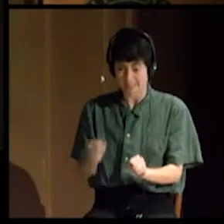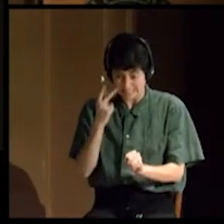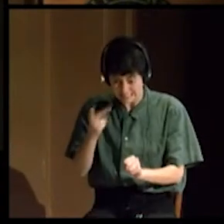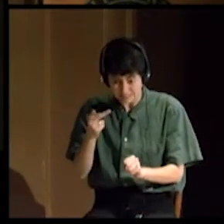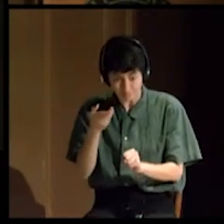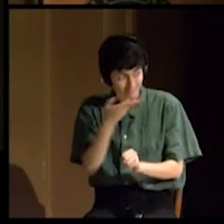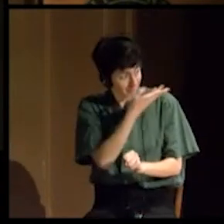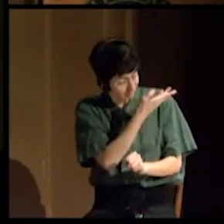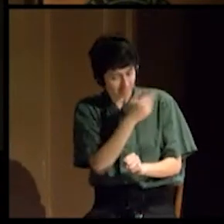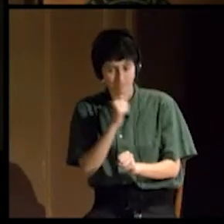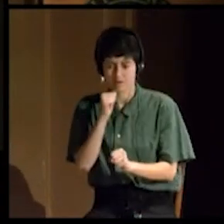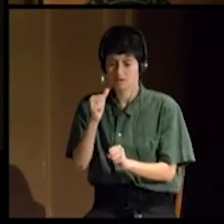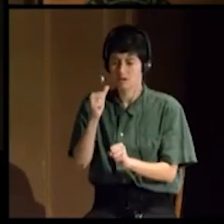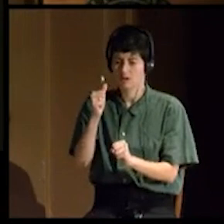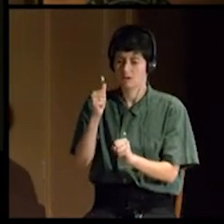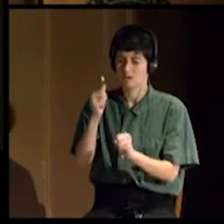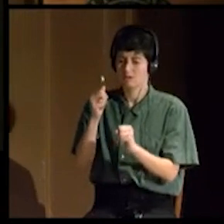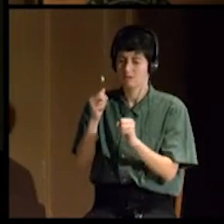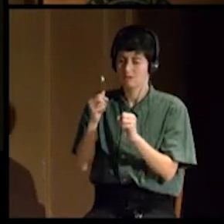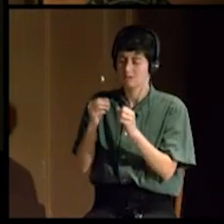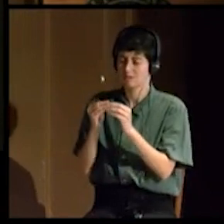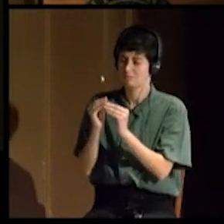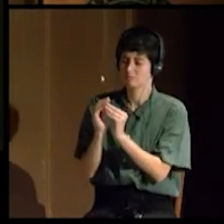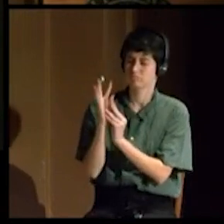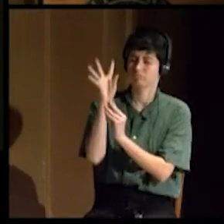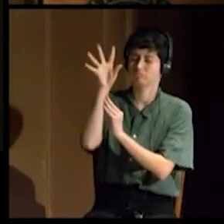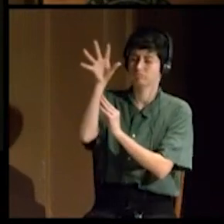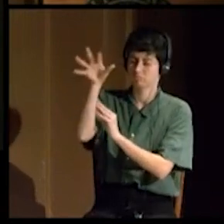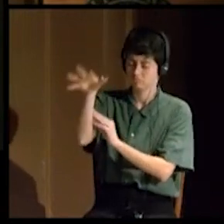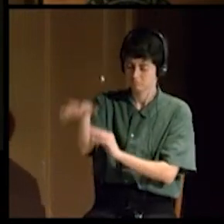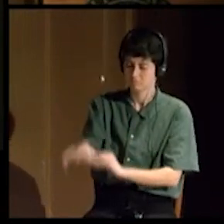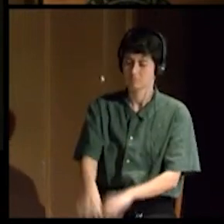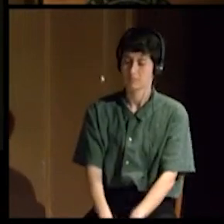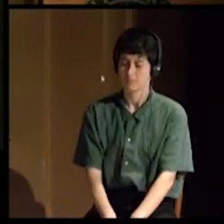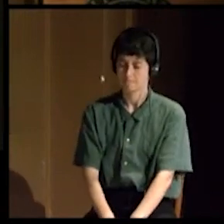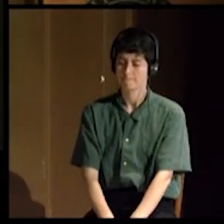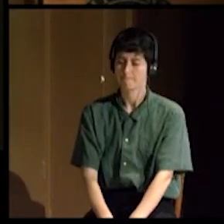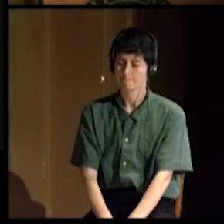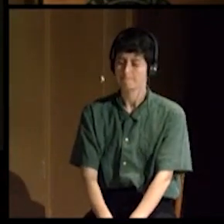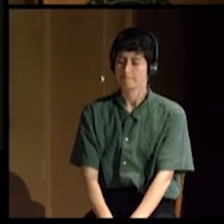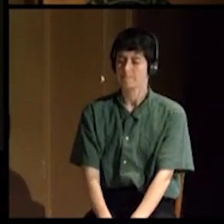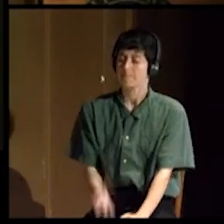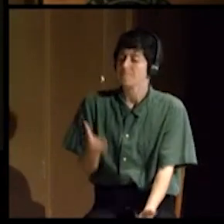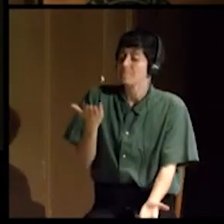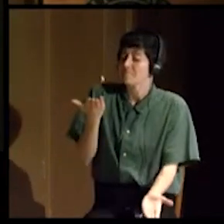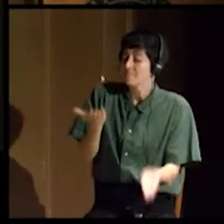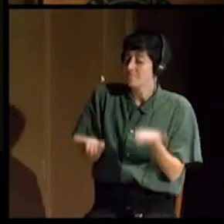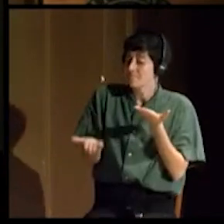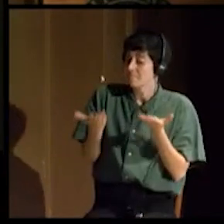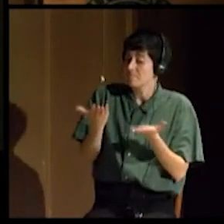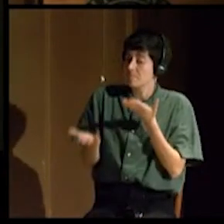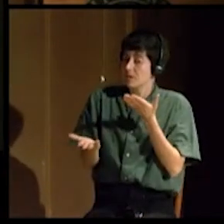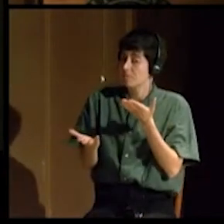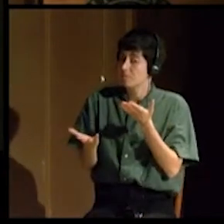So why don't they erupt? Well, one of the first things we started looking at was maybe it has something to do with their composition.